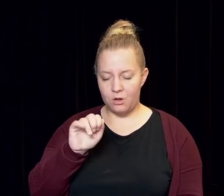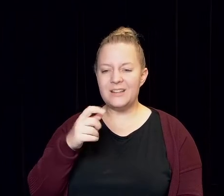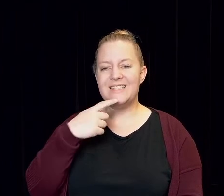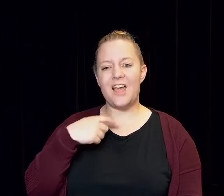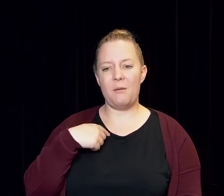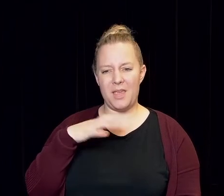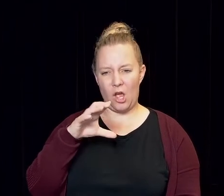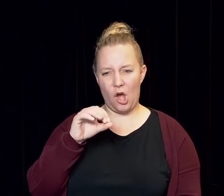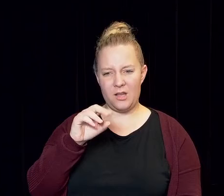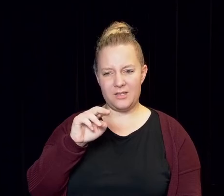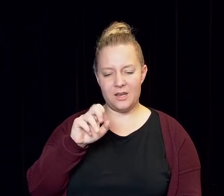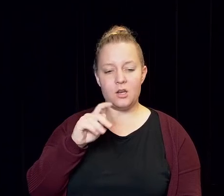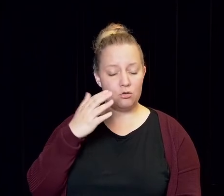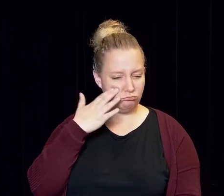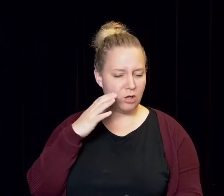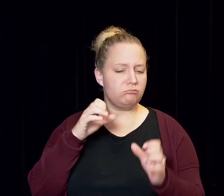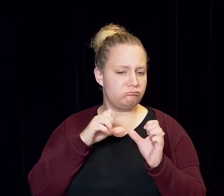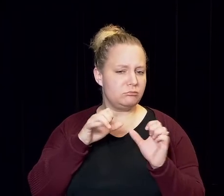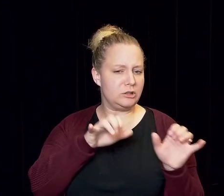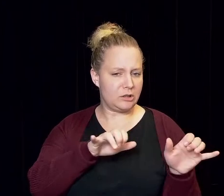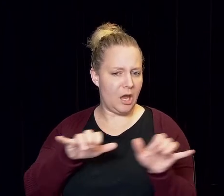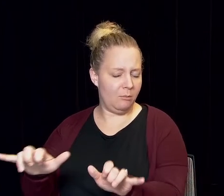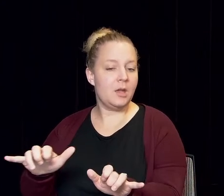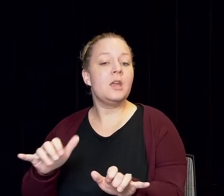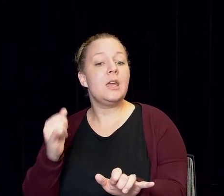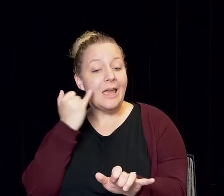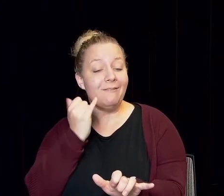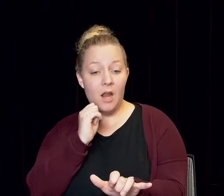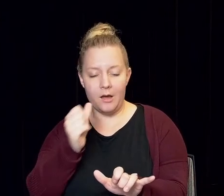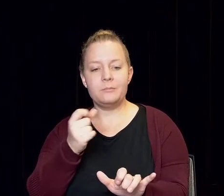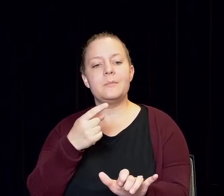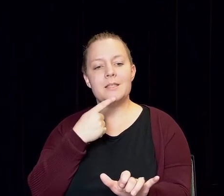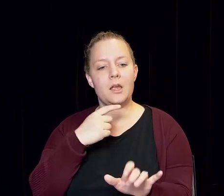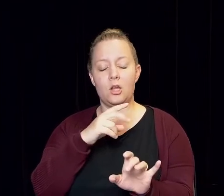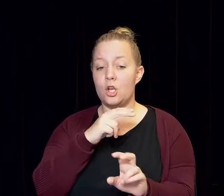the same. And then if it's not proportional, you're just going to say nope, there's no constant, it does